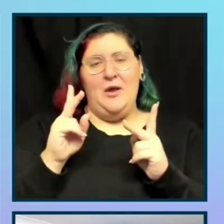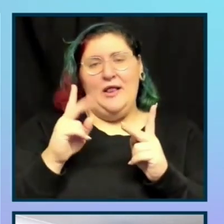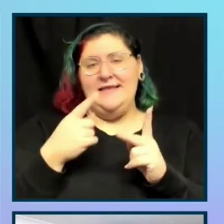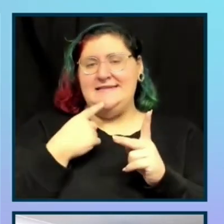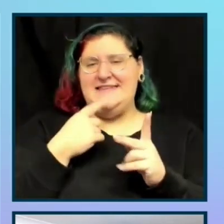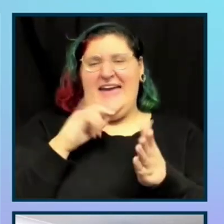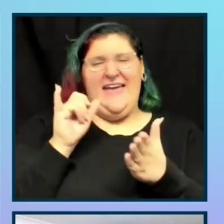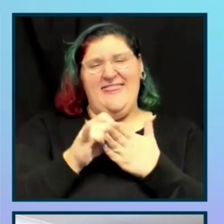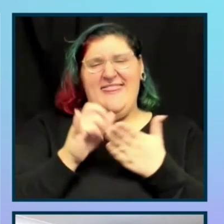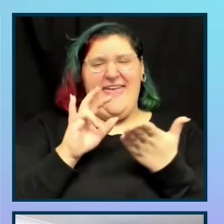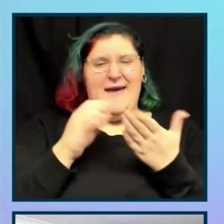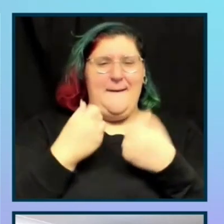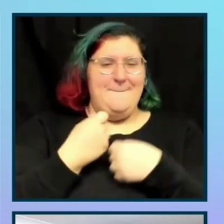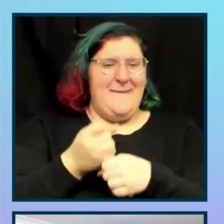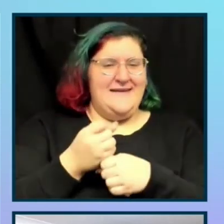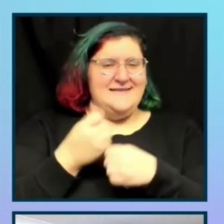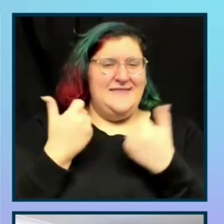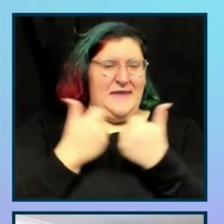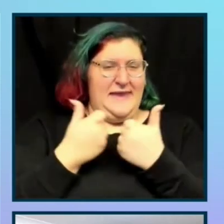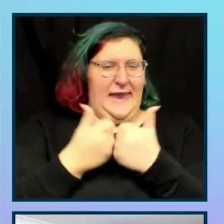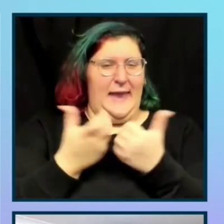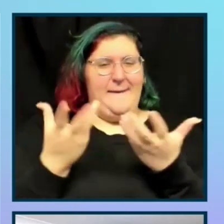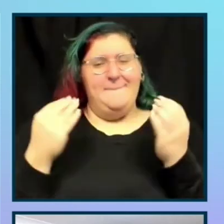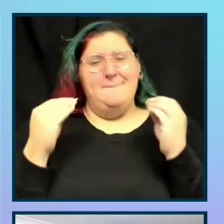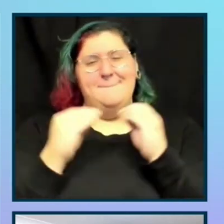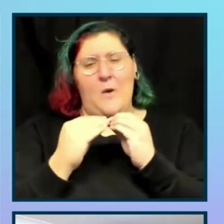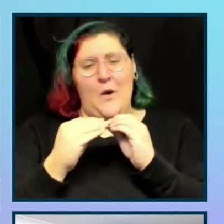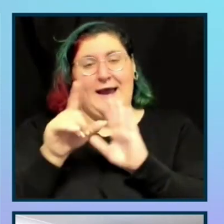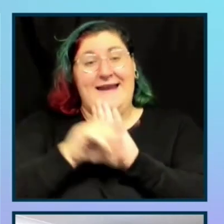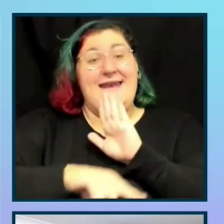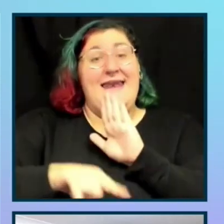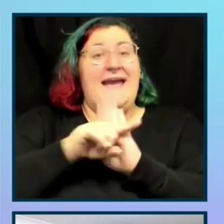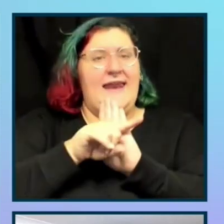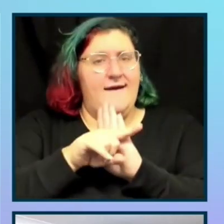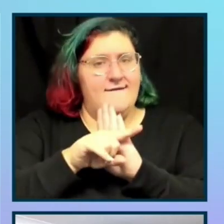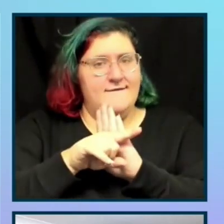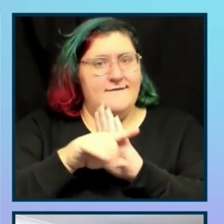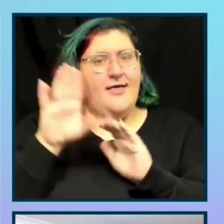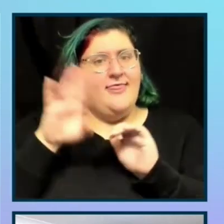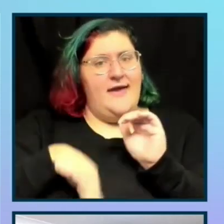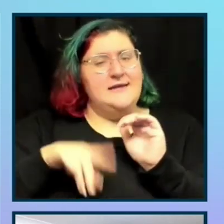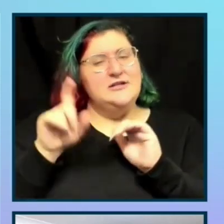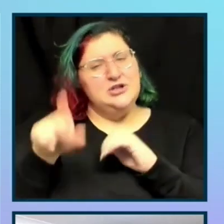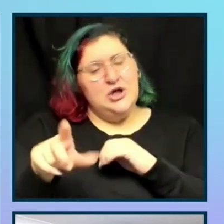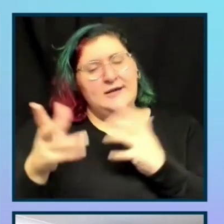which is a real shame. And I kind of experienced elements of that myself too, to an extent.